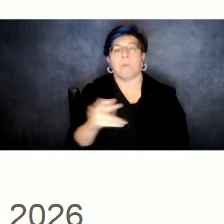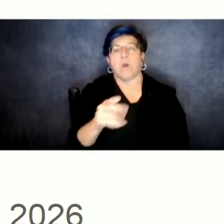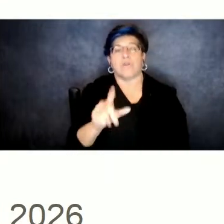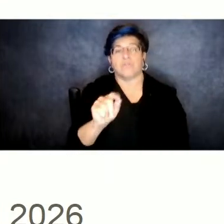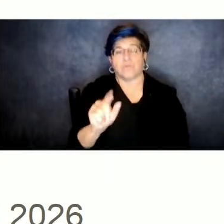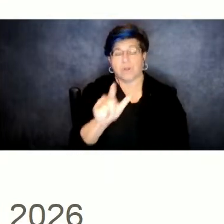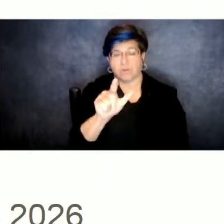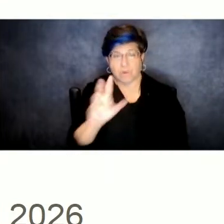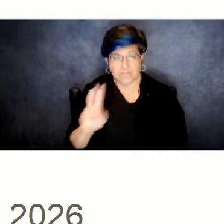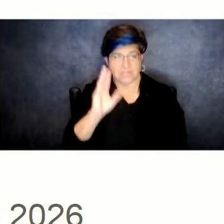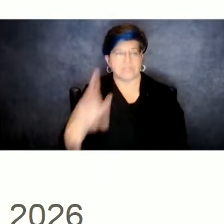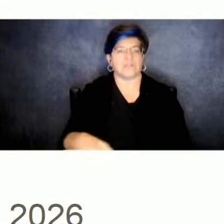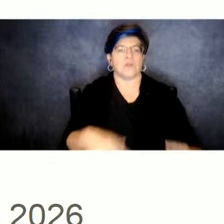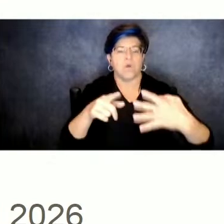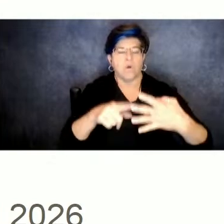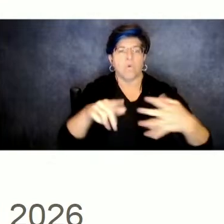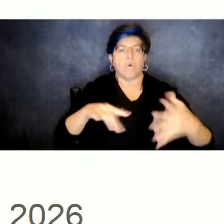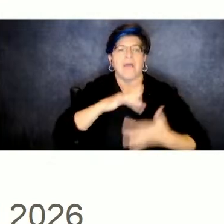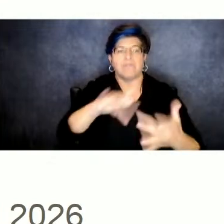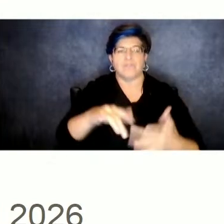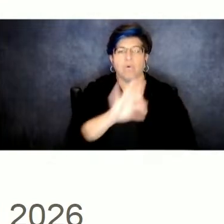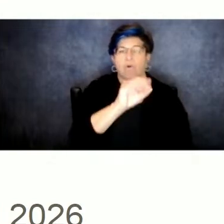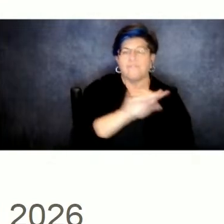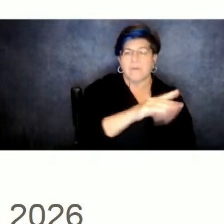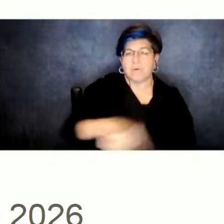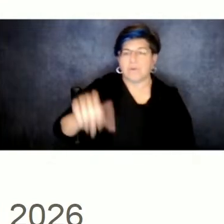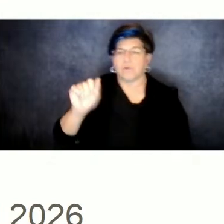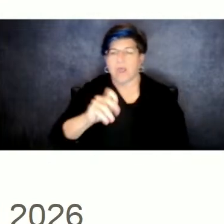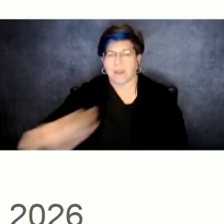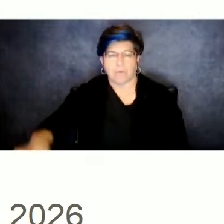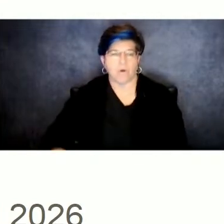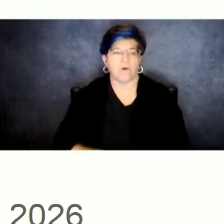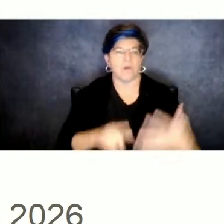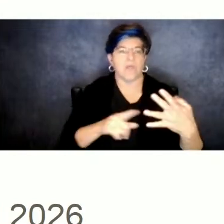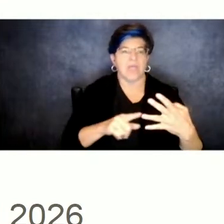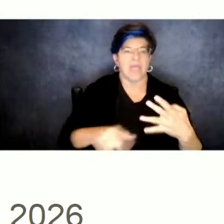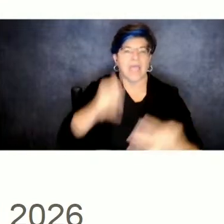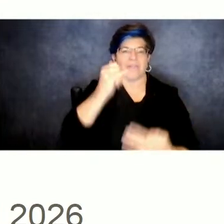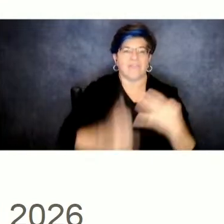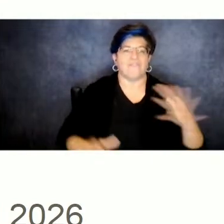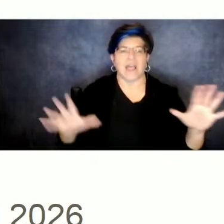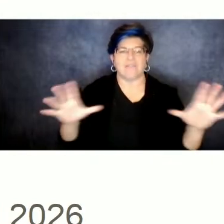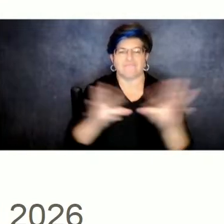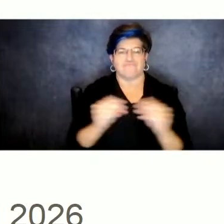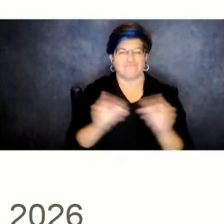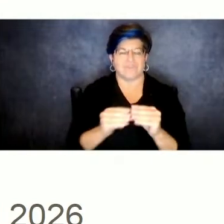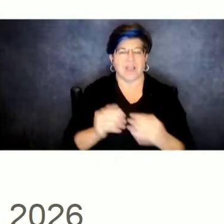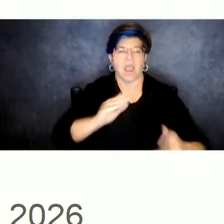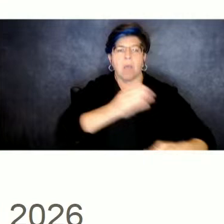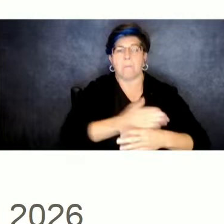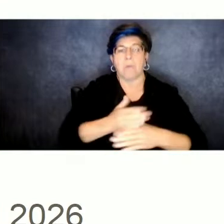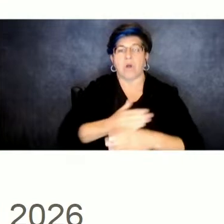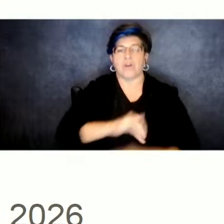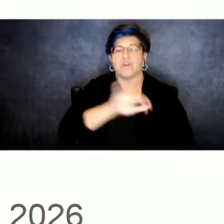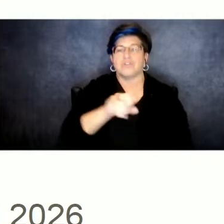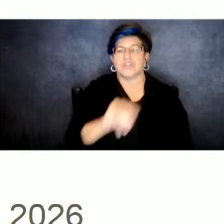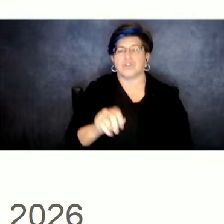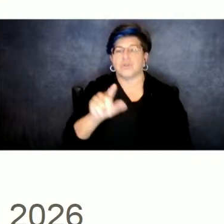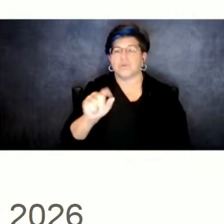AHEAD OF TIME IN MARCH OF 2026 WE'LL HAVE THE TOUR FROM